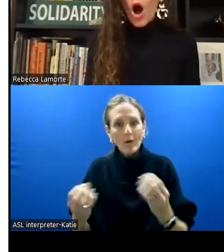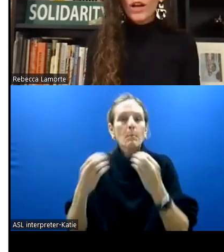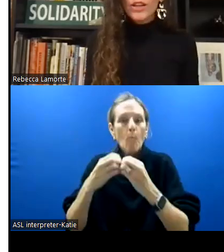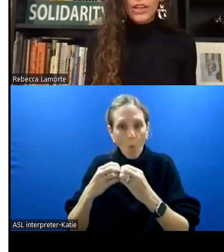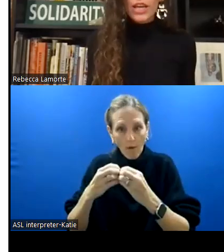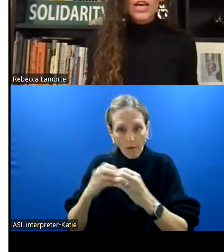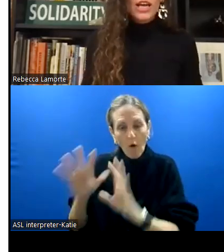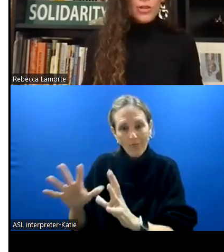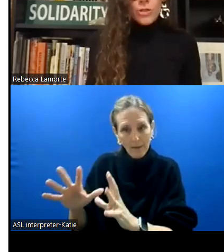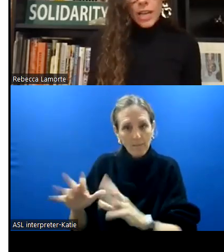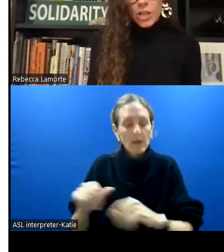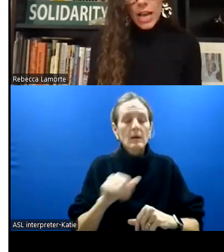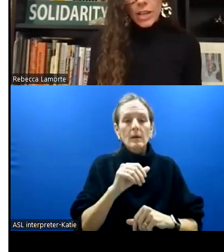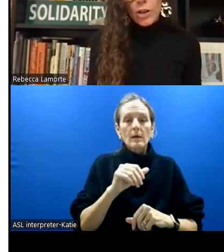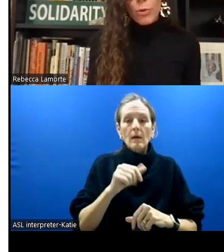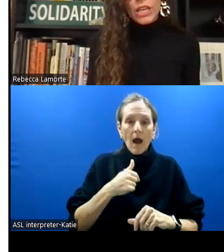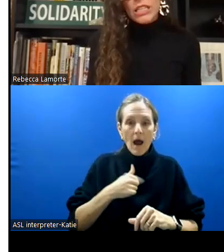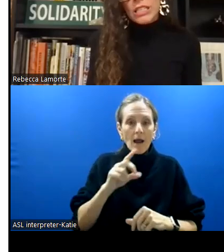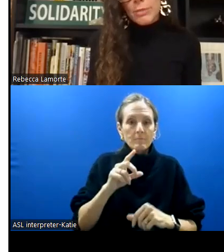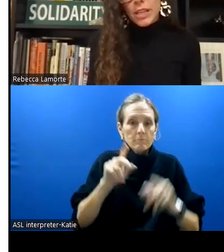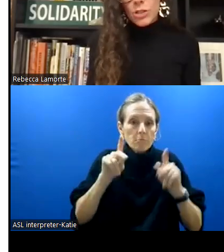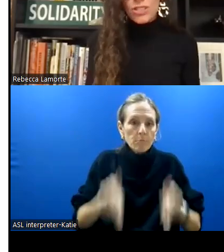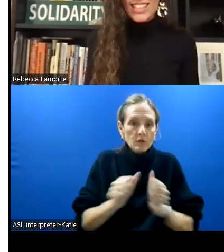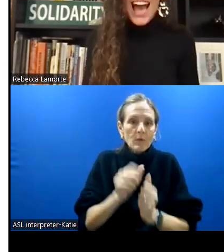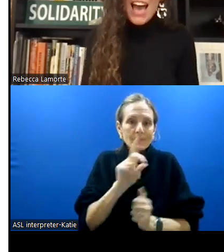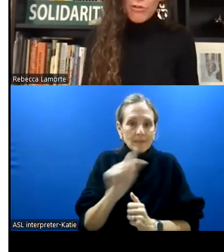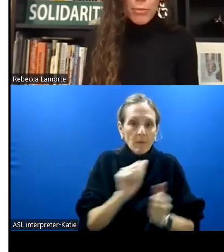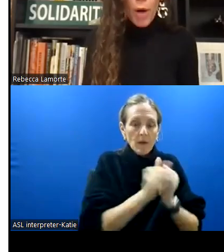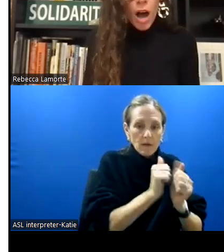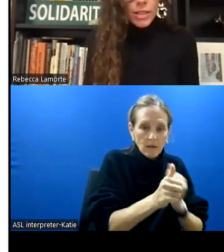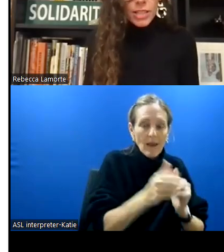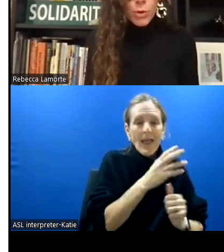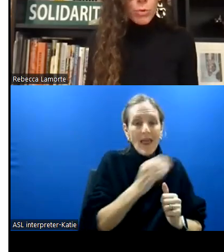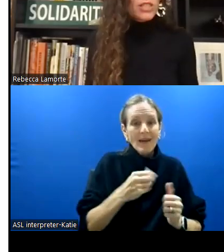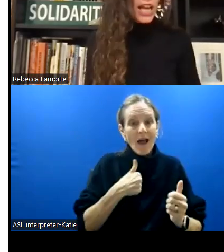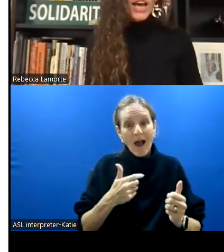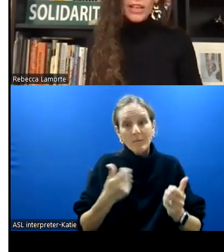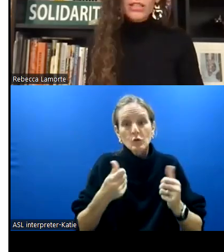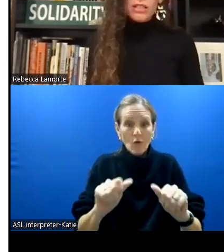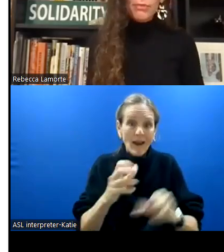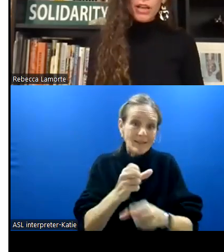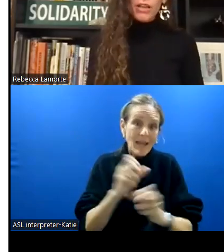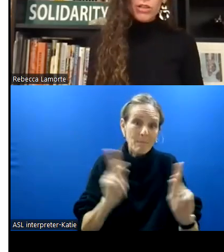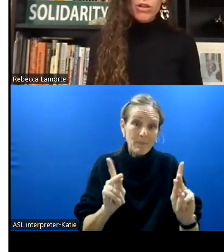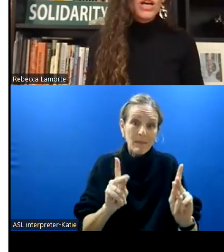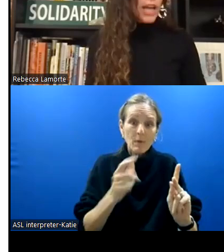on the intersectionality of putting disability issues into every policy, where we're saying, "Yeah, that's a disability issue.